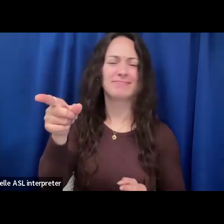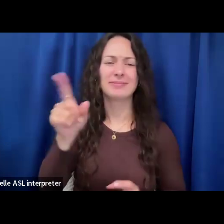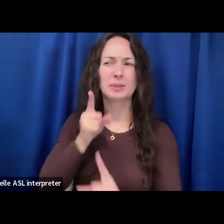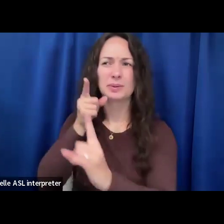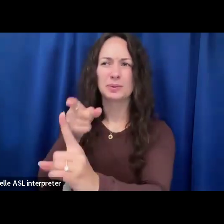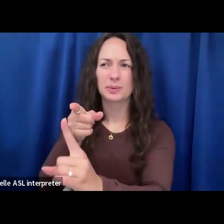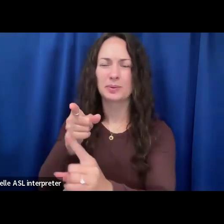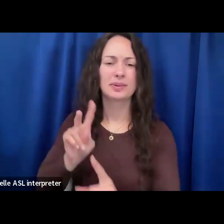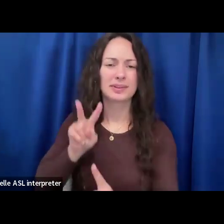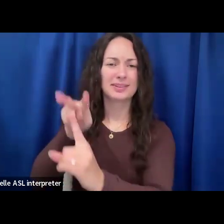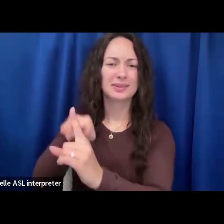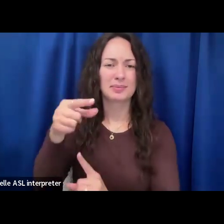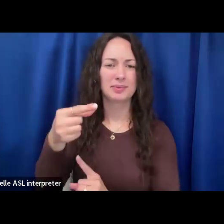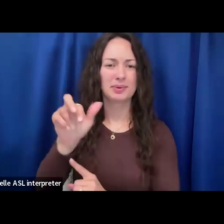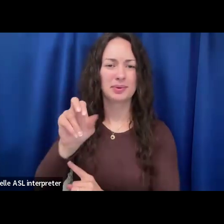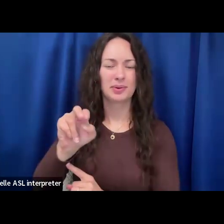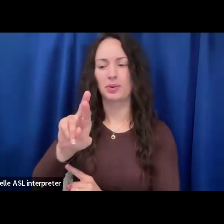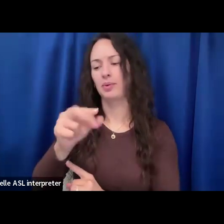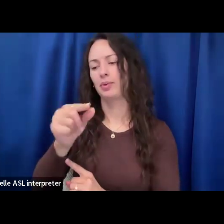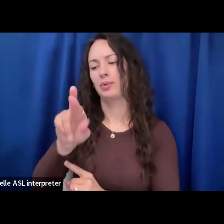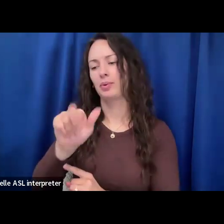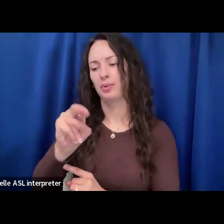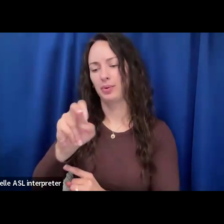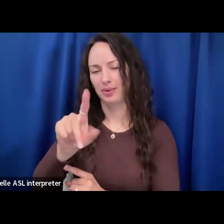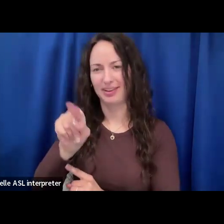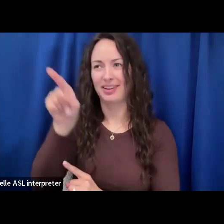I have shared the question in the chat. Feel free to use the next one or two minutes to